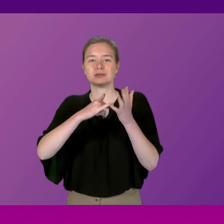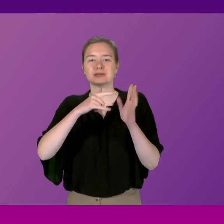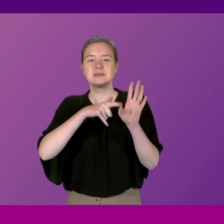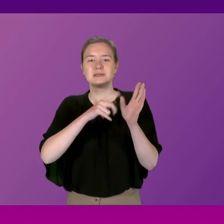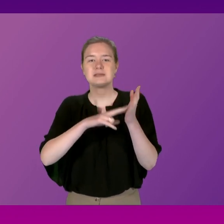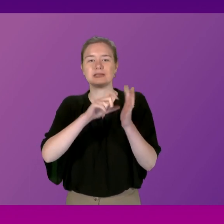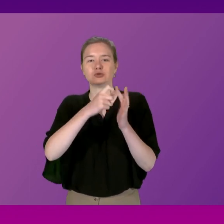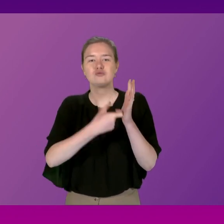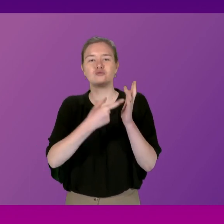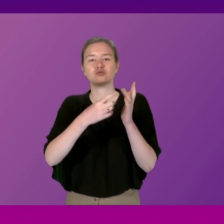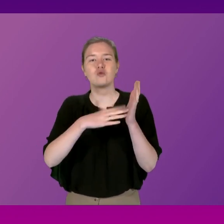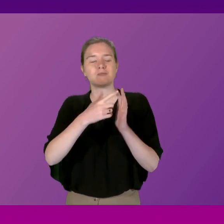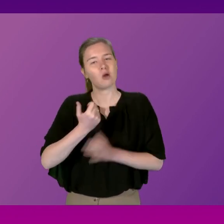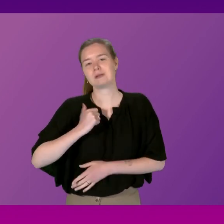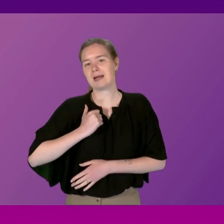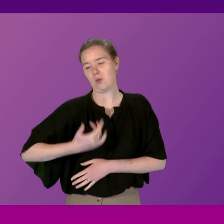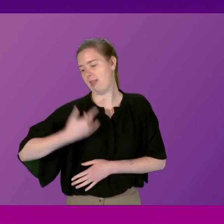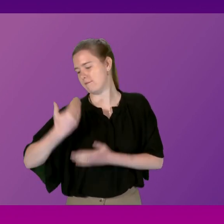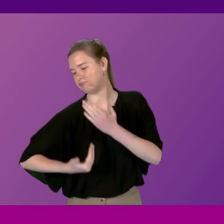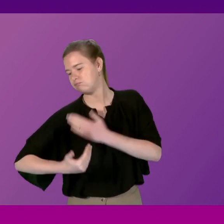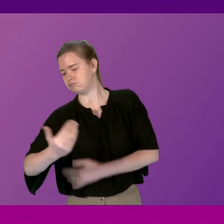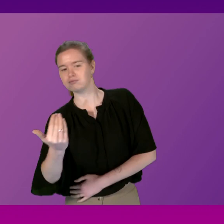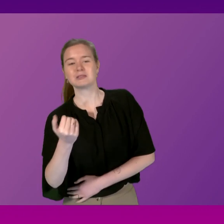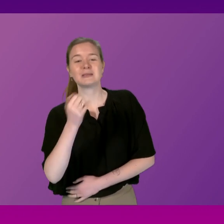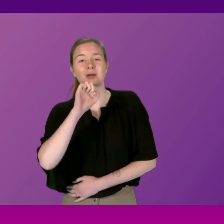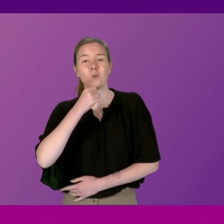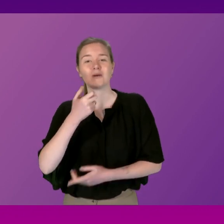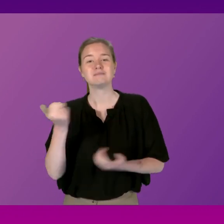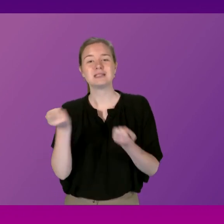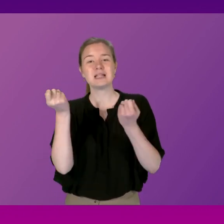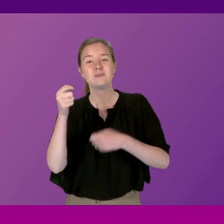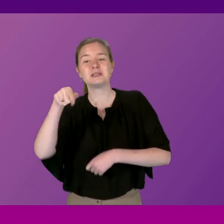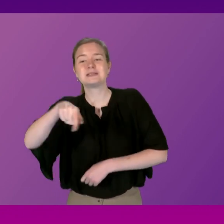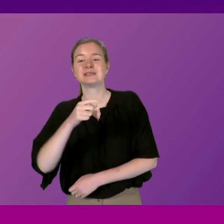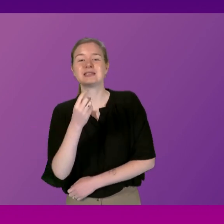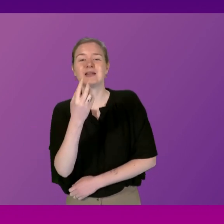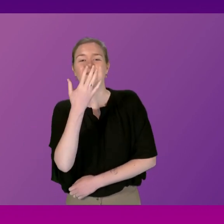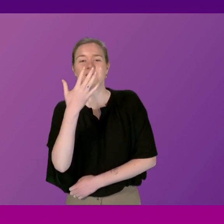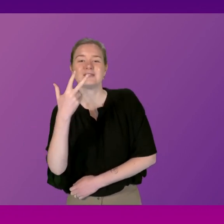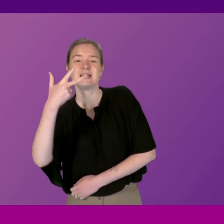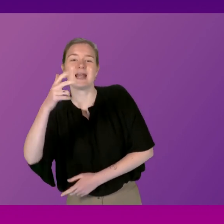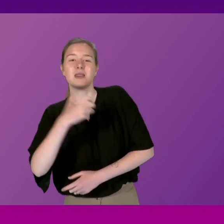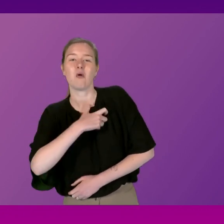very long. Despite that, he will be celebrating his 58th birthday in February.